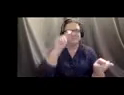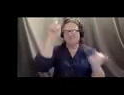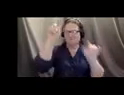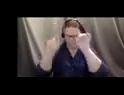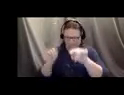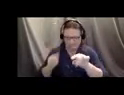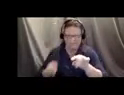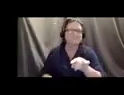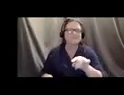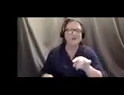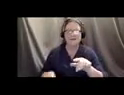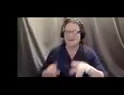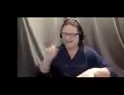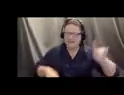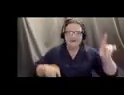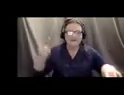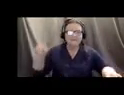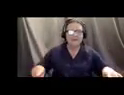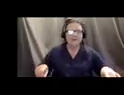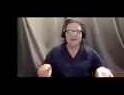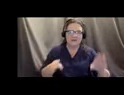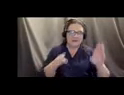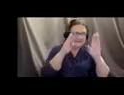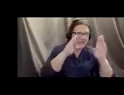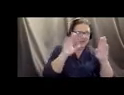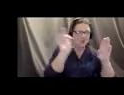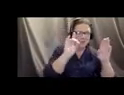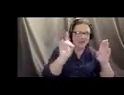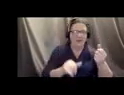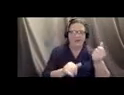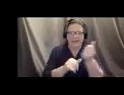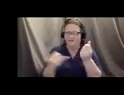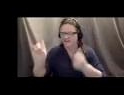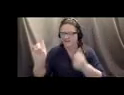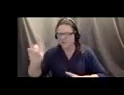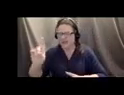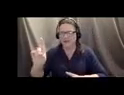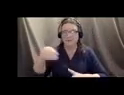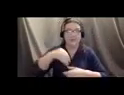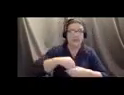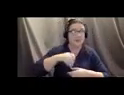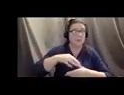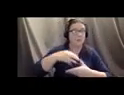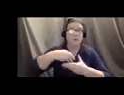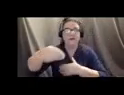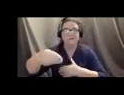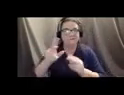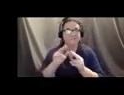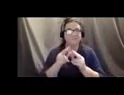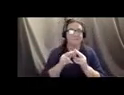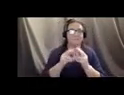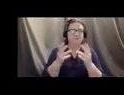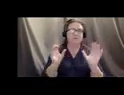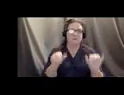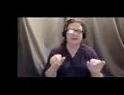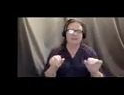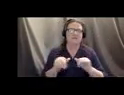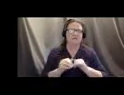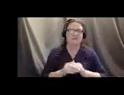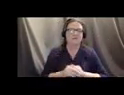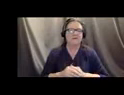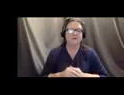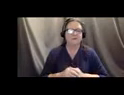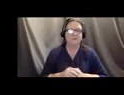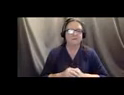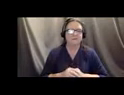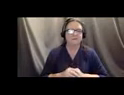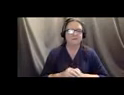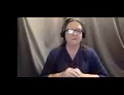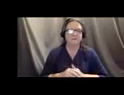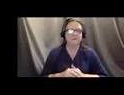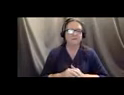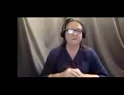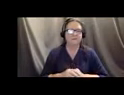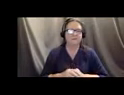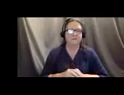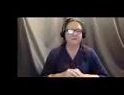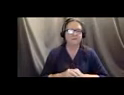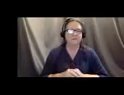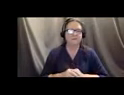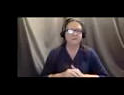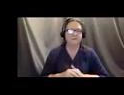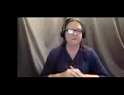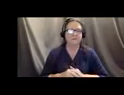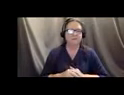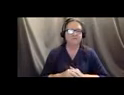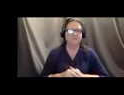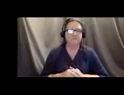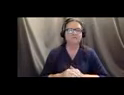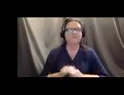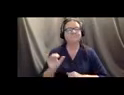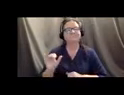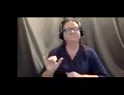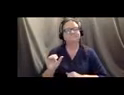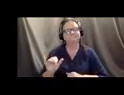There may be different needs for attention or advocacy within or outside of our organizations